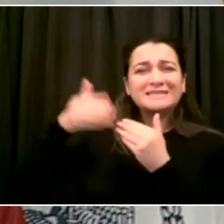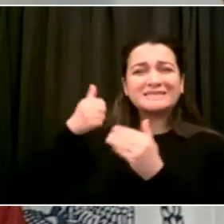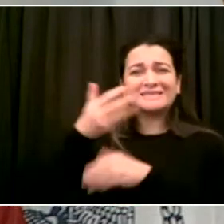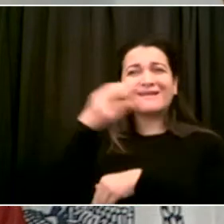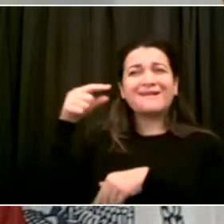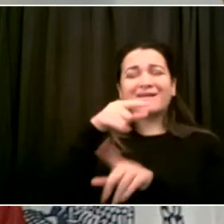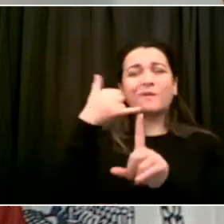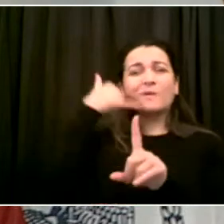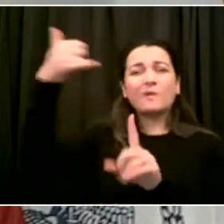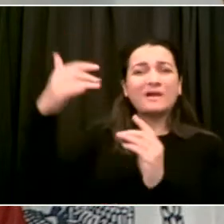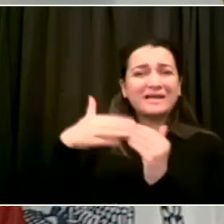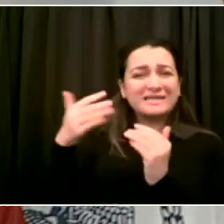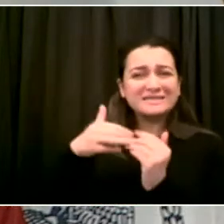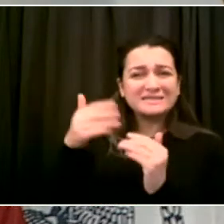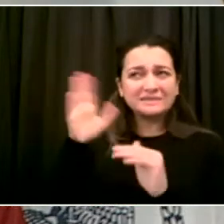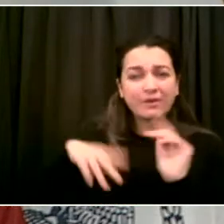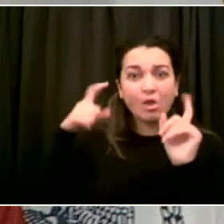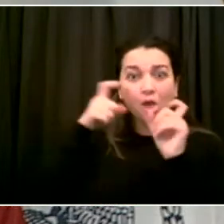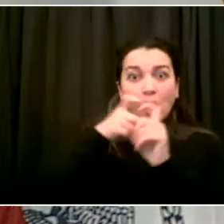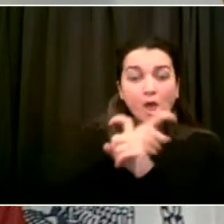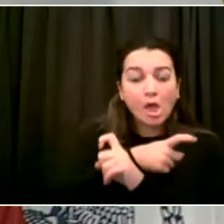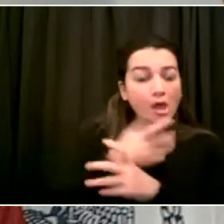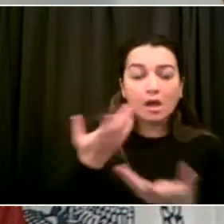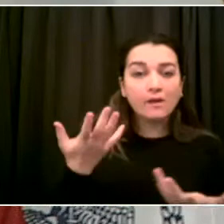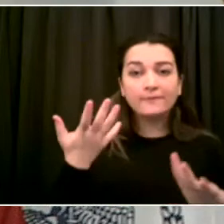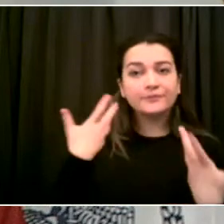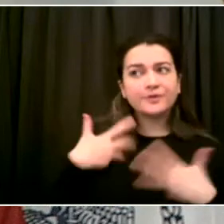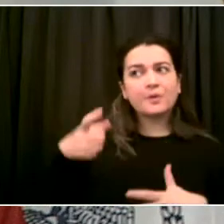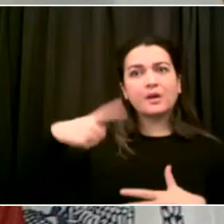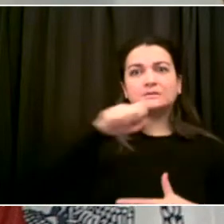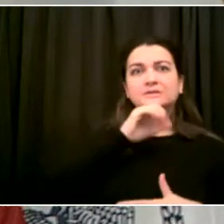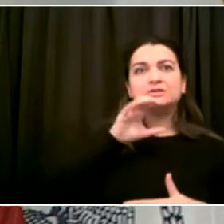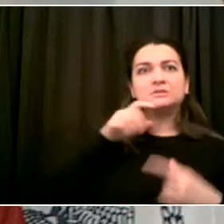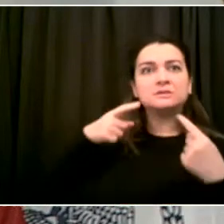ALSO O GREAT QUESTION WHETHER WE CCN AGGET SOSOME KIND OF FACILITATOR SYSTEM GOING